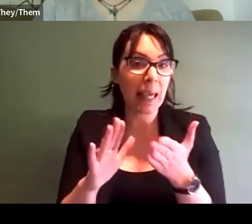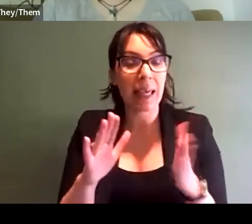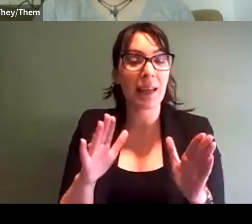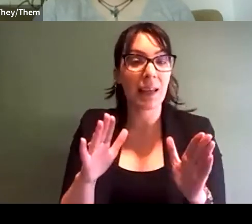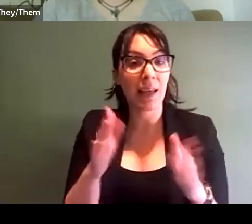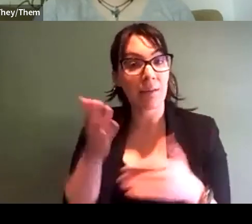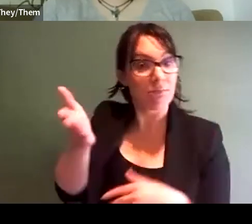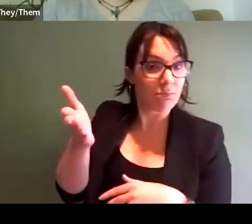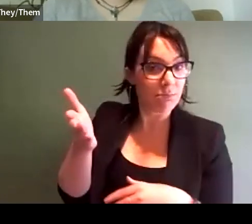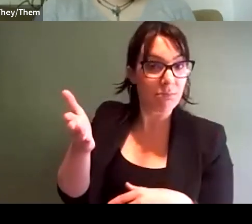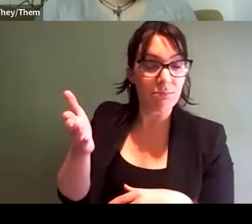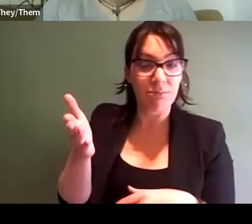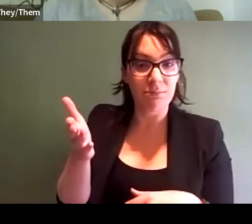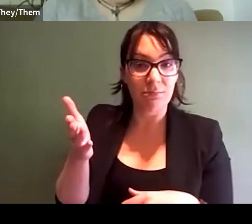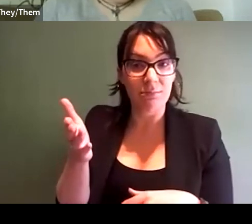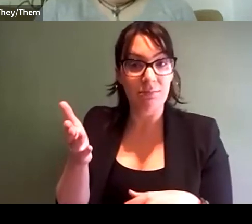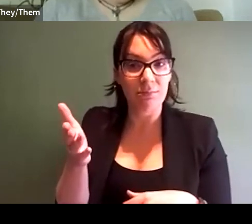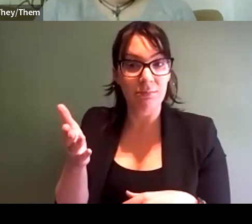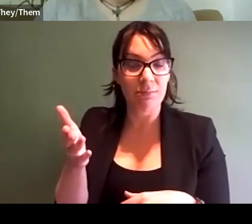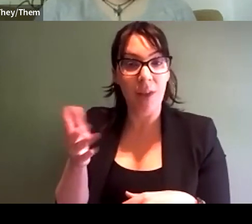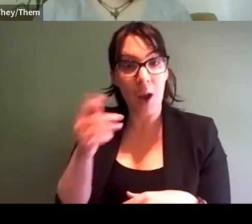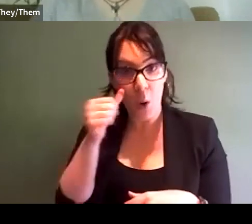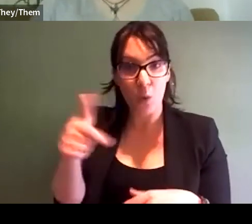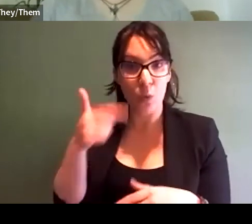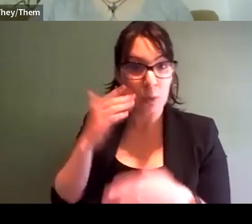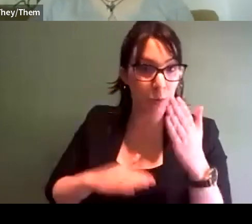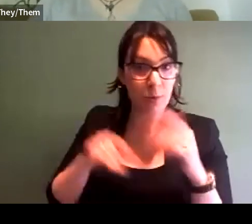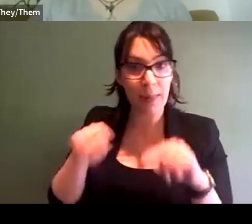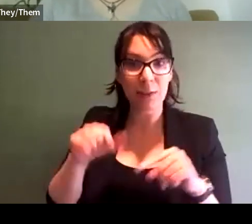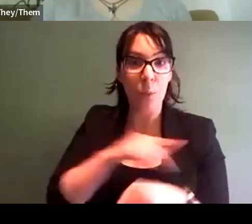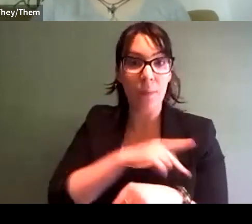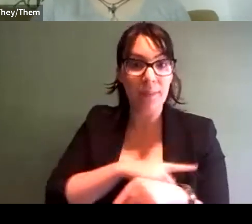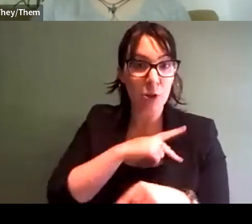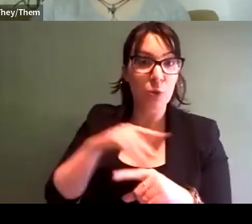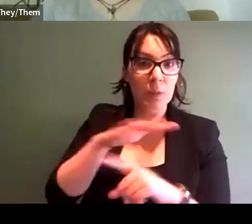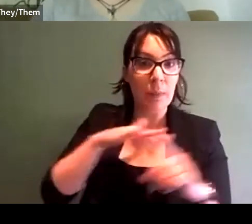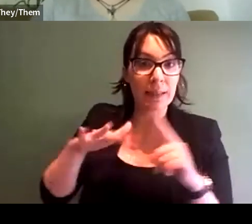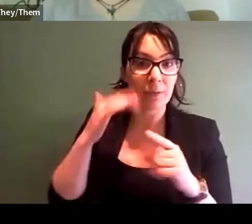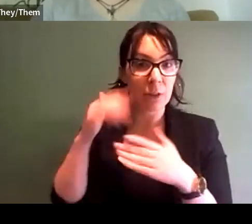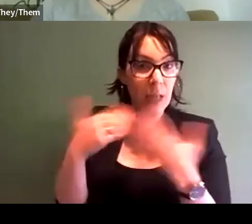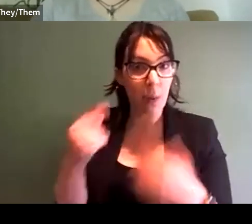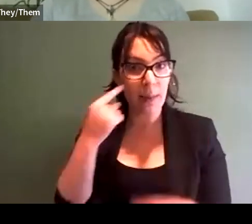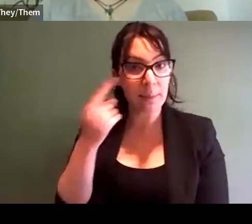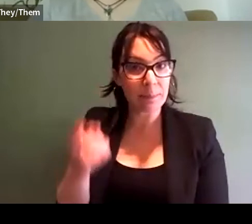Every day, both in your professional environment so keen to get your thoughts. Yeah.